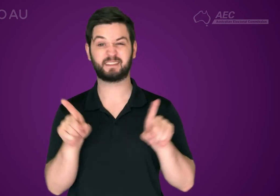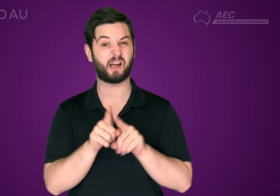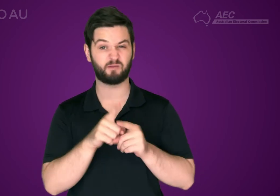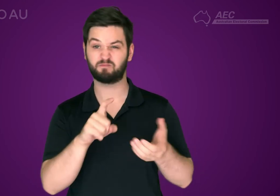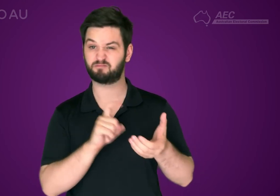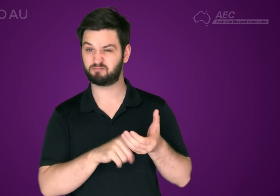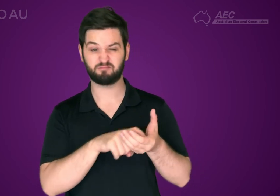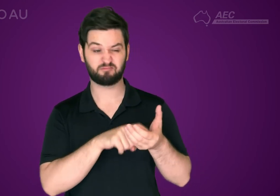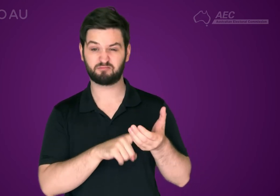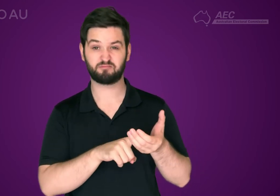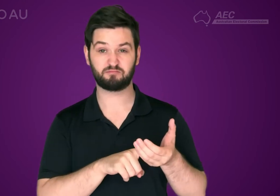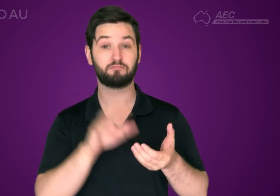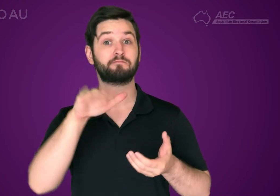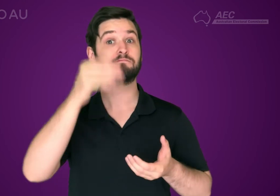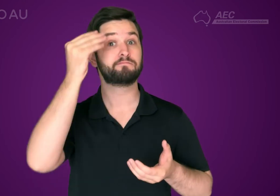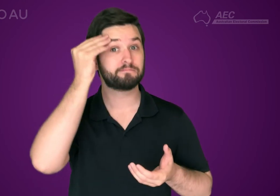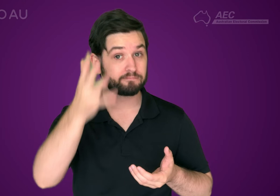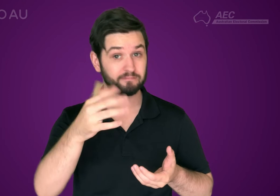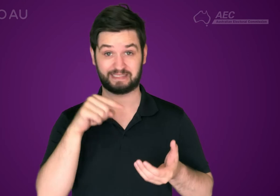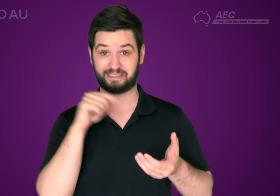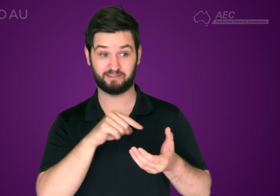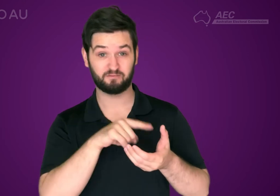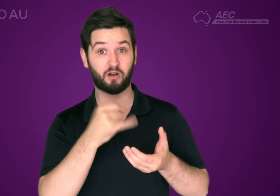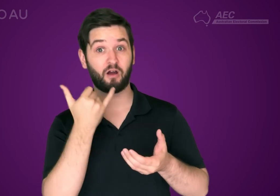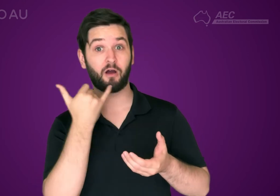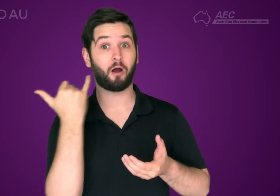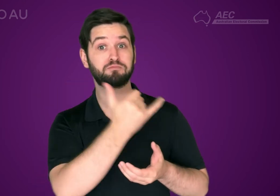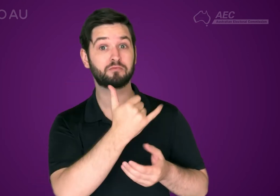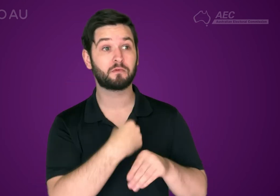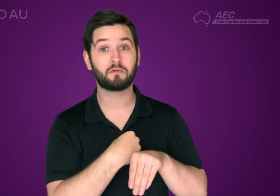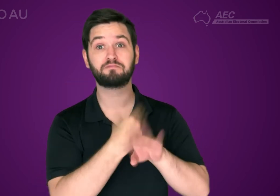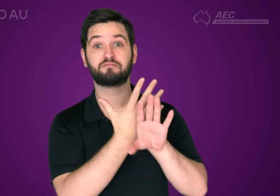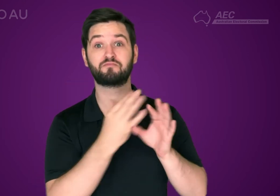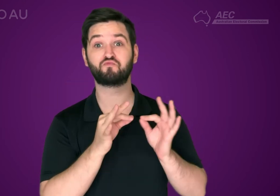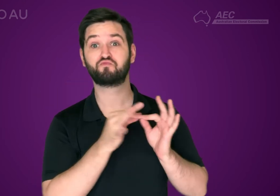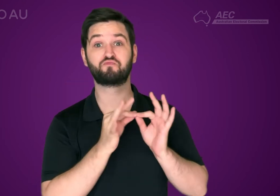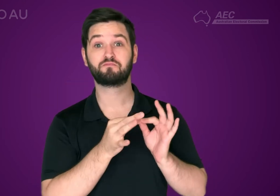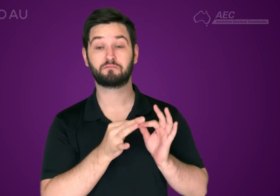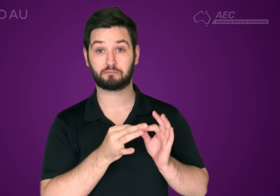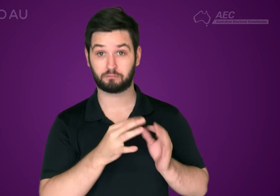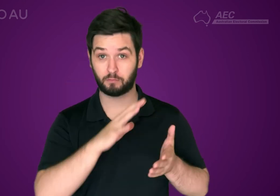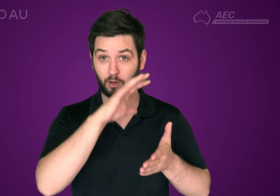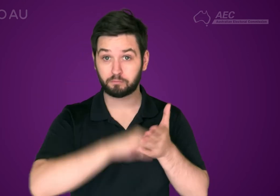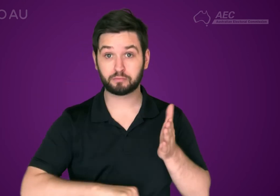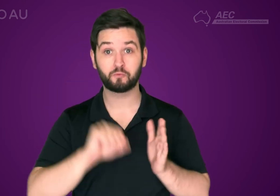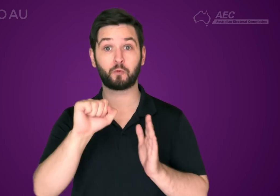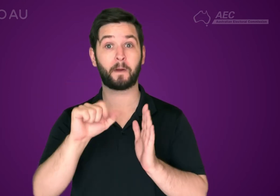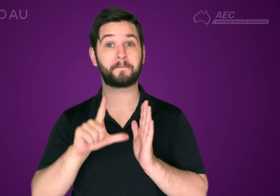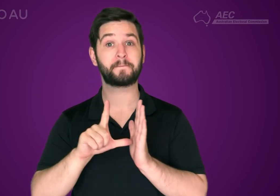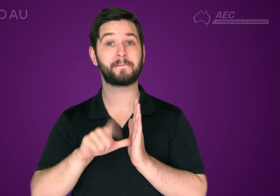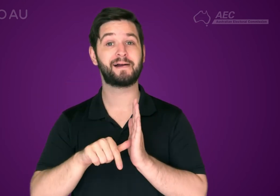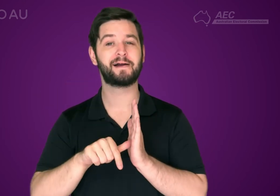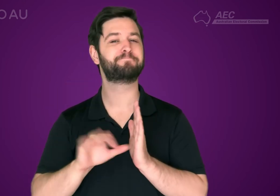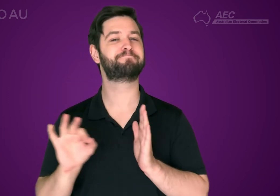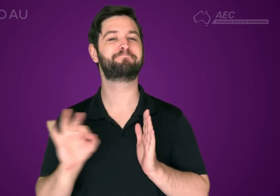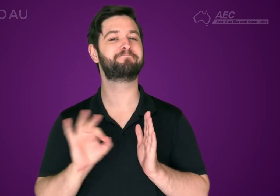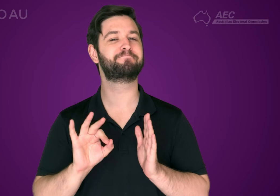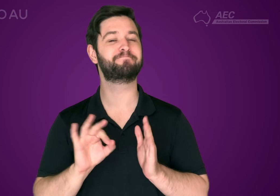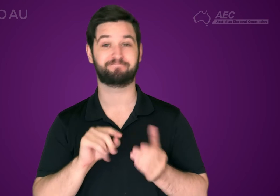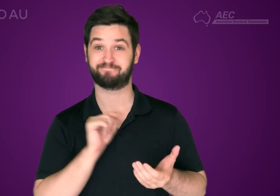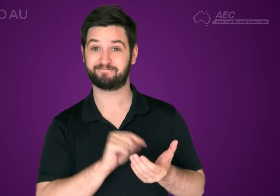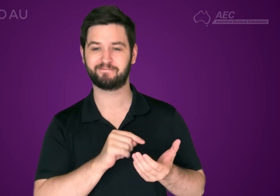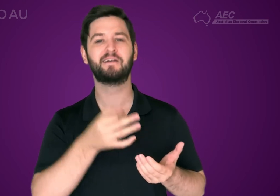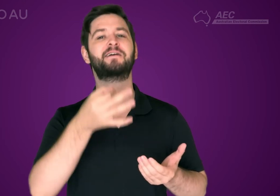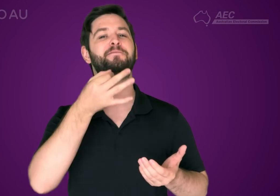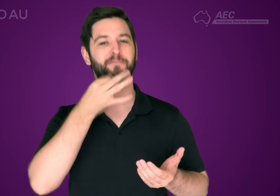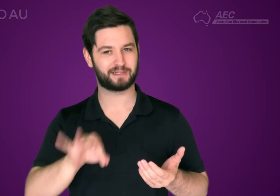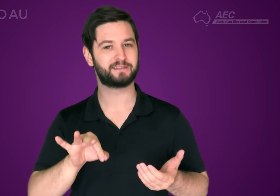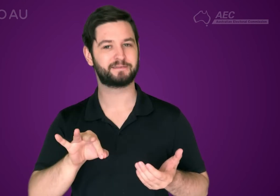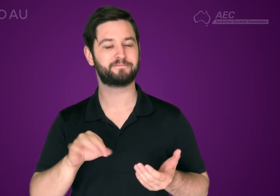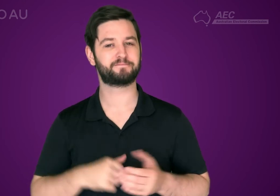you can use this now without additional cost - using this feature will not touch your plan minutes.